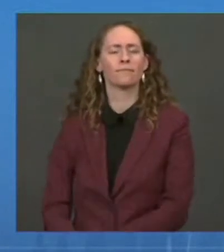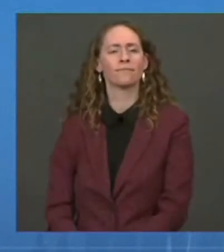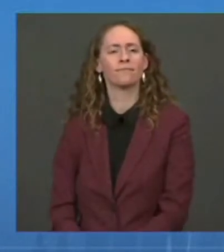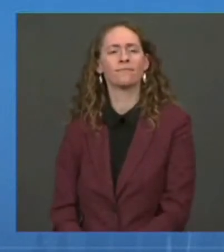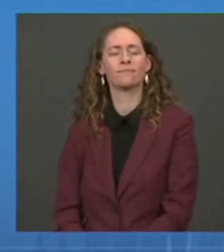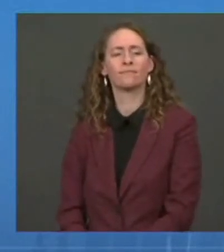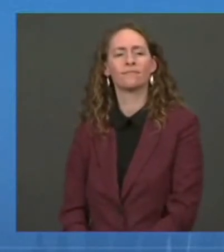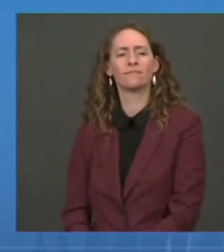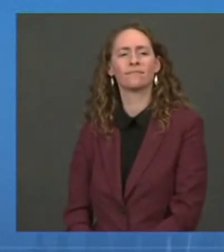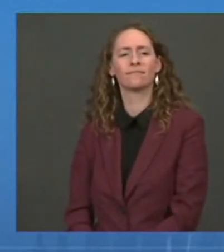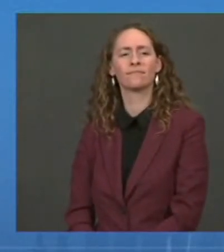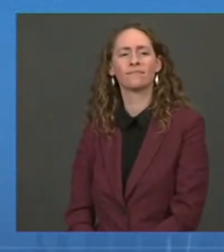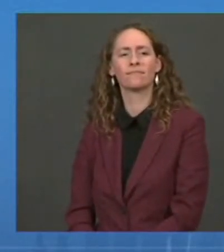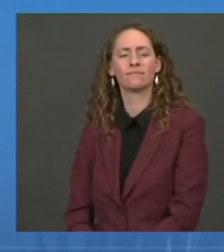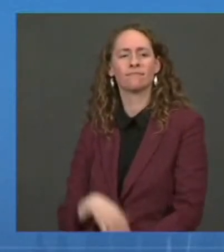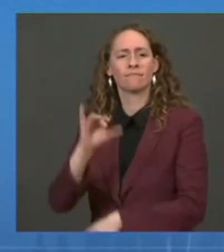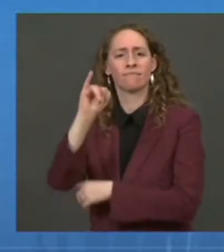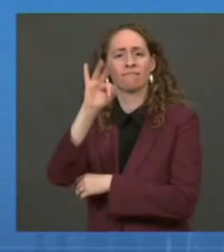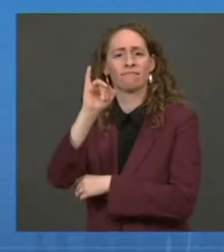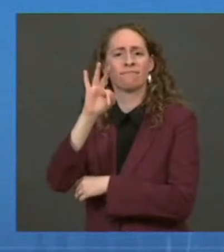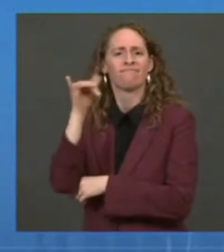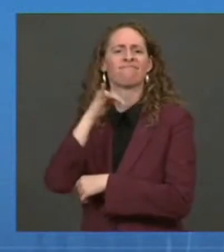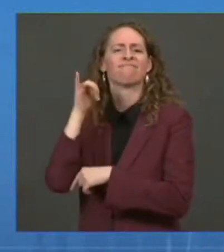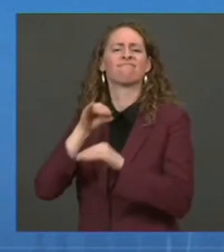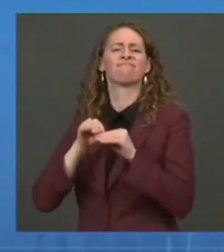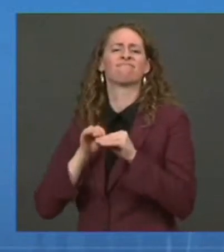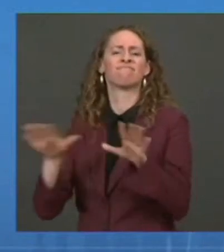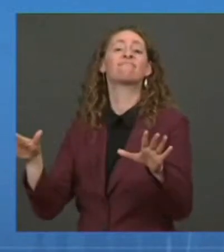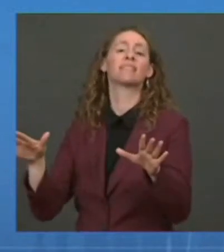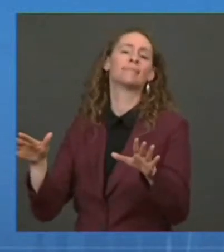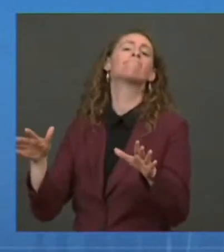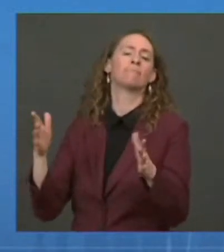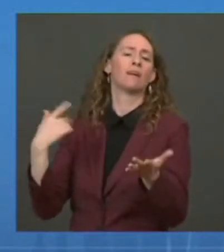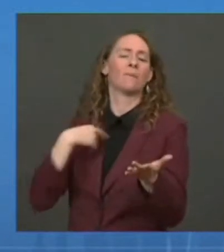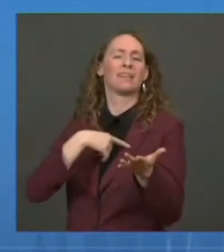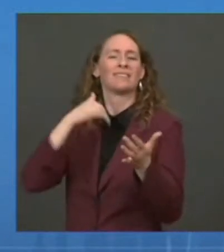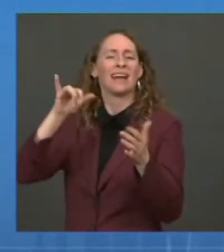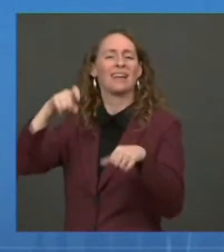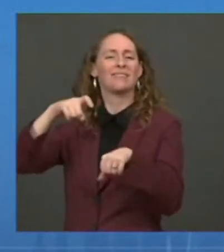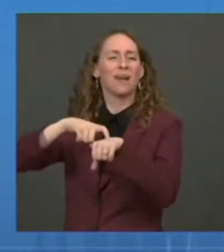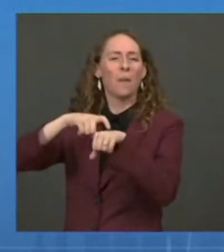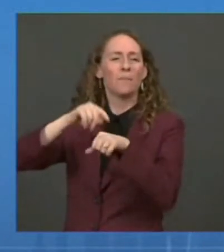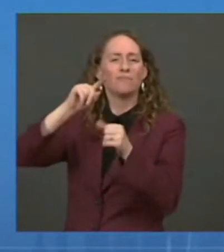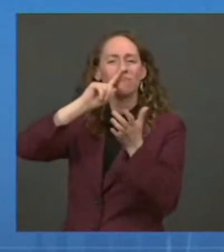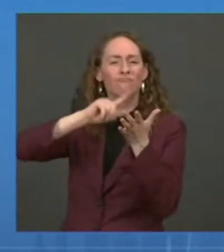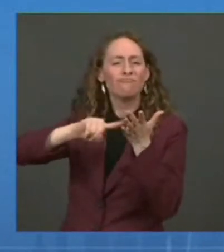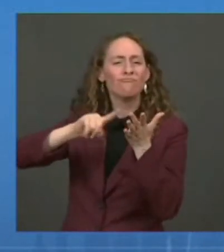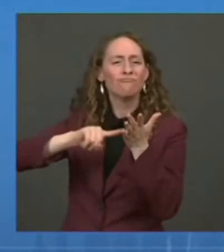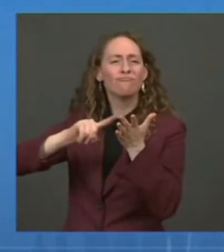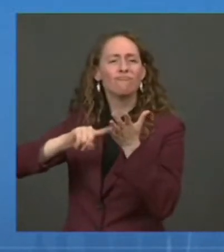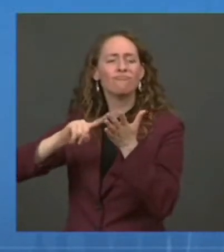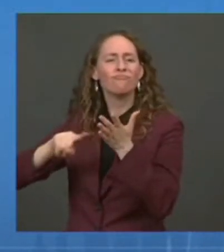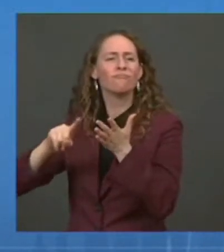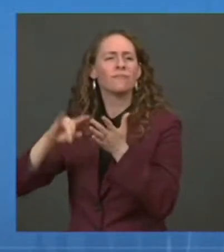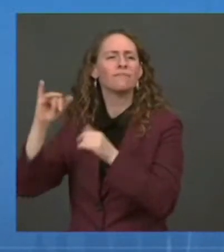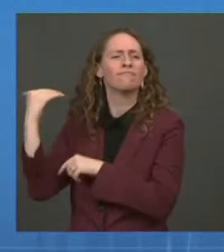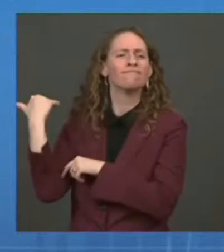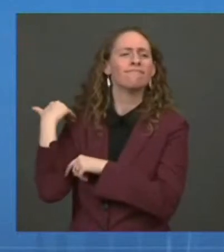ARE OMICRON AND THE DOUBLING